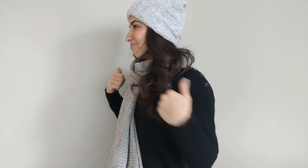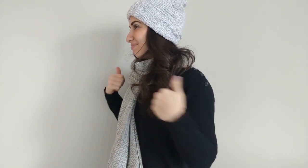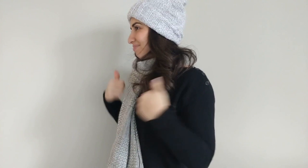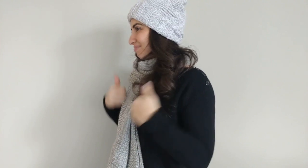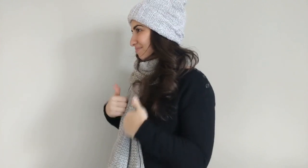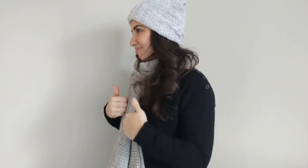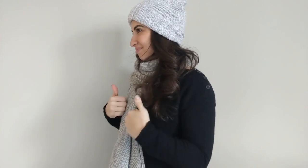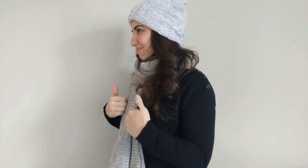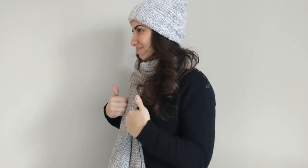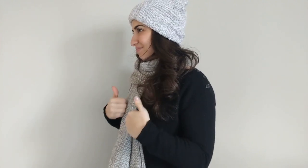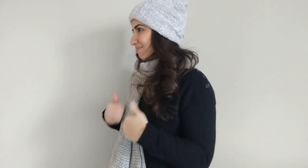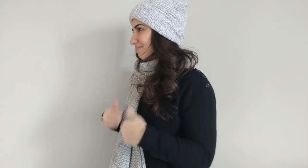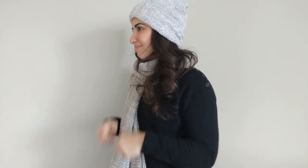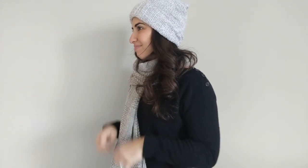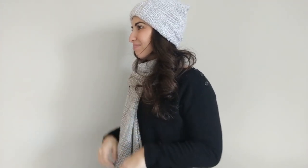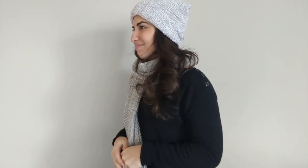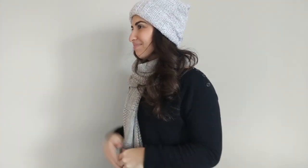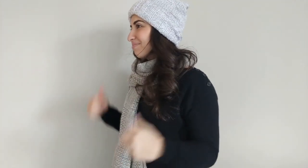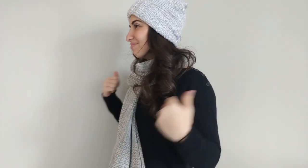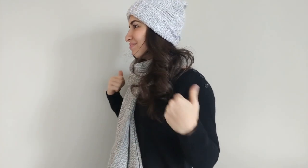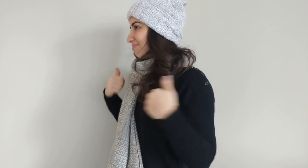COAT